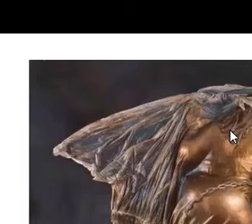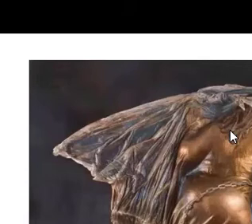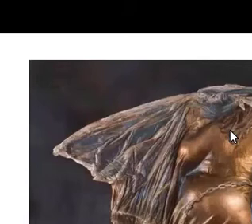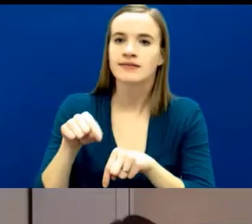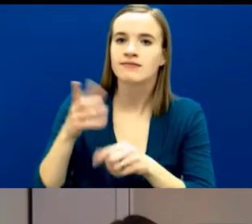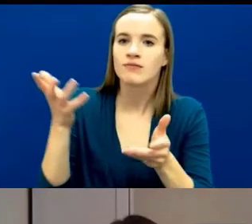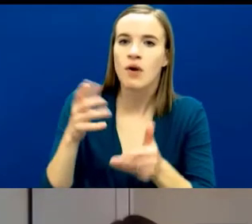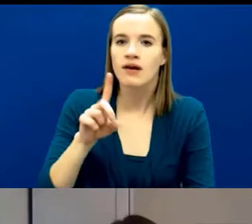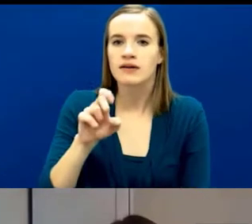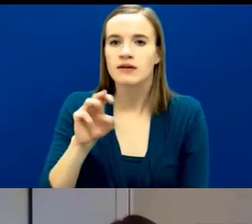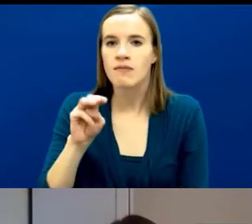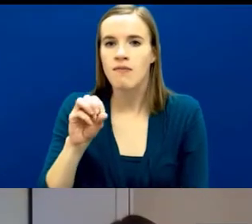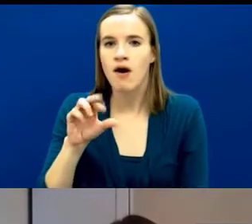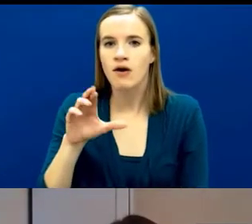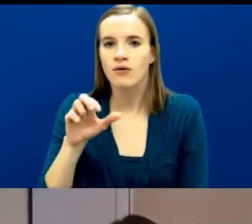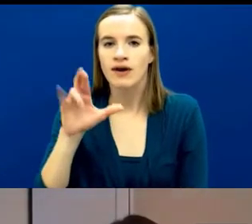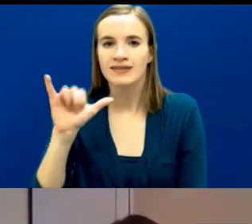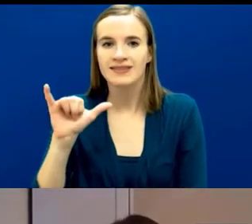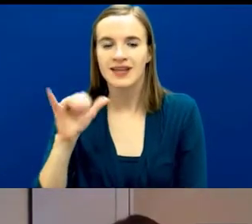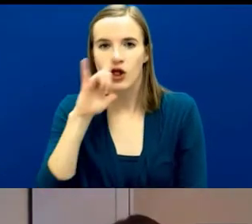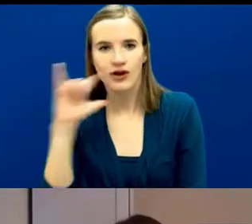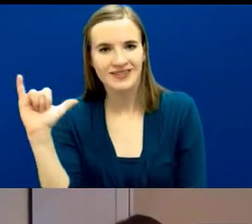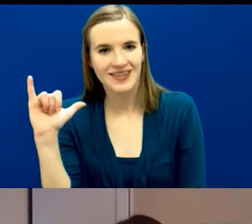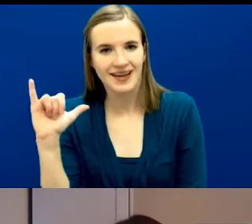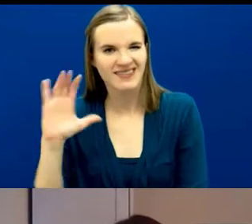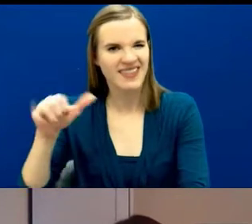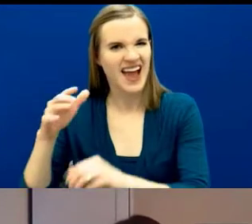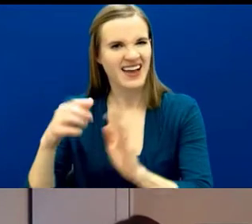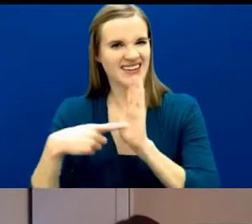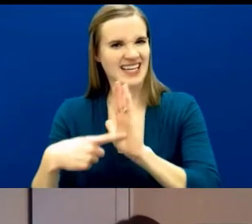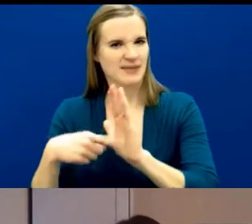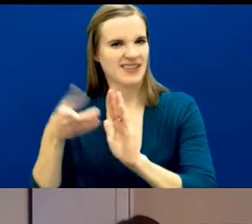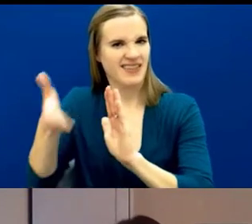Annette: Yeah. So. So Jennifer, what do you- what are your hopes for the book?